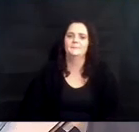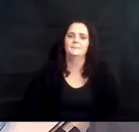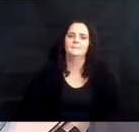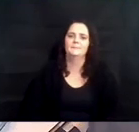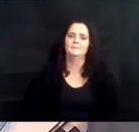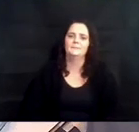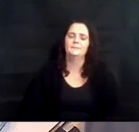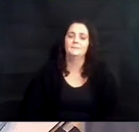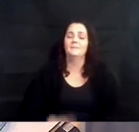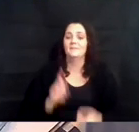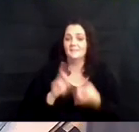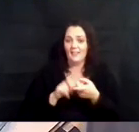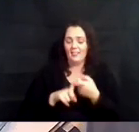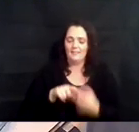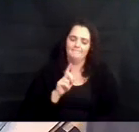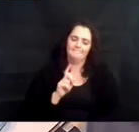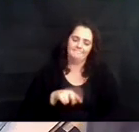Alright, and I'm just gonna continue this process